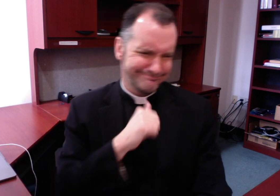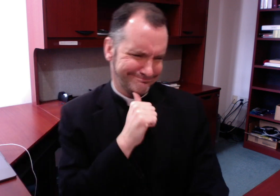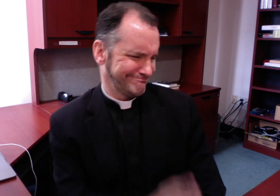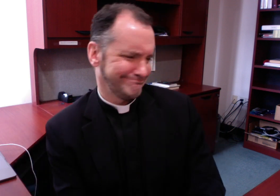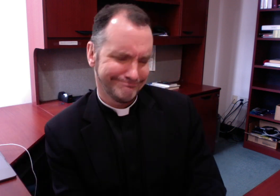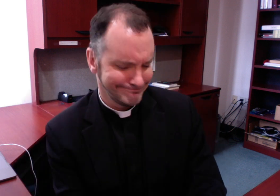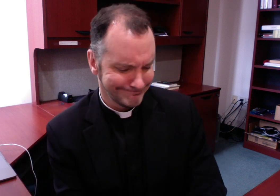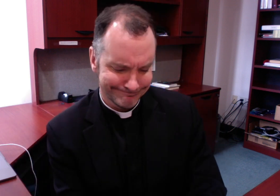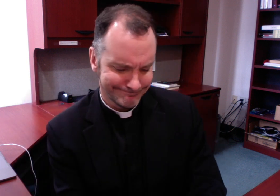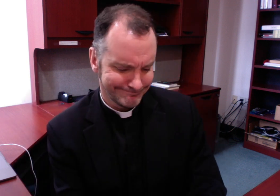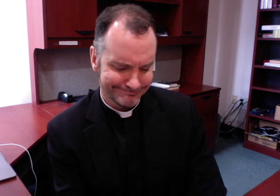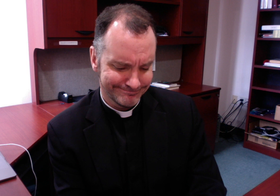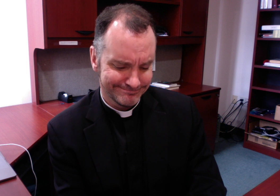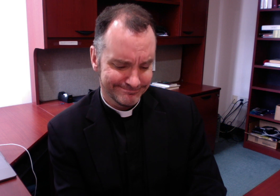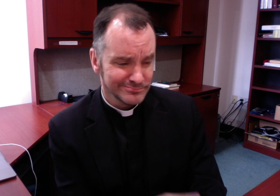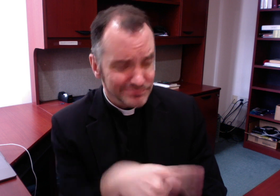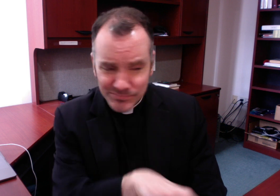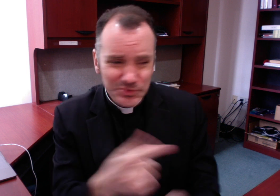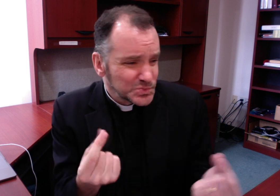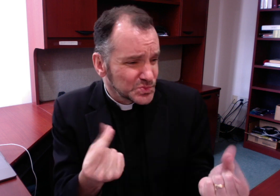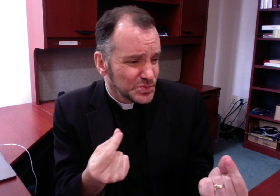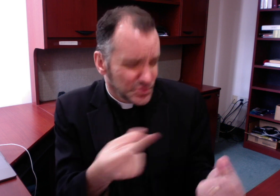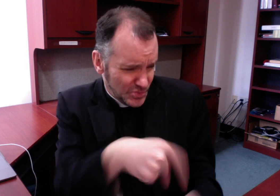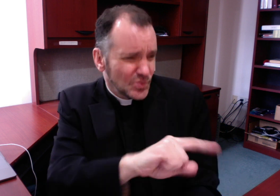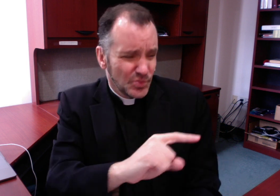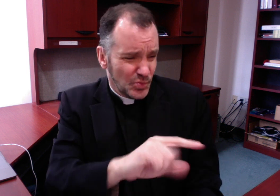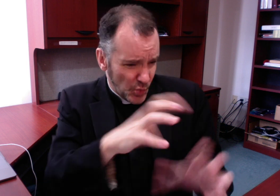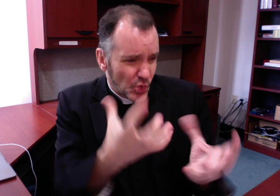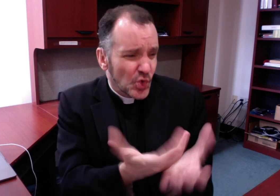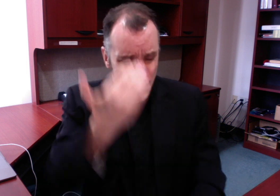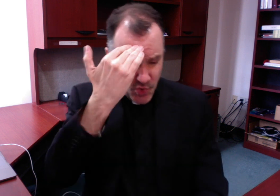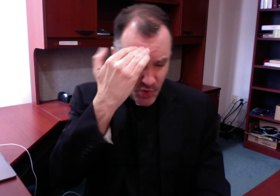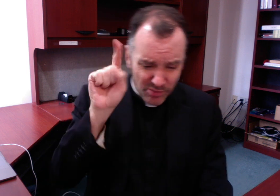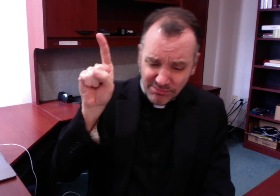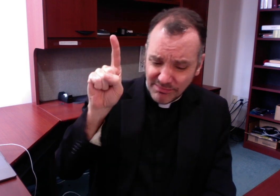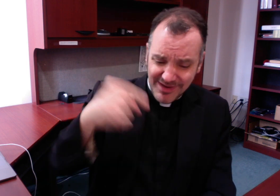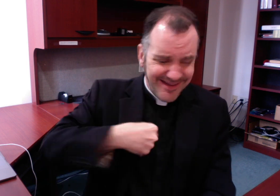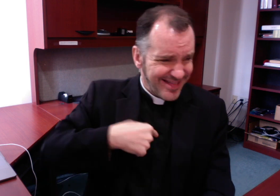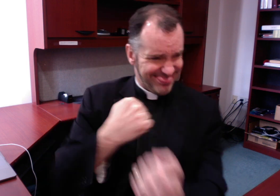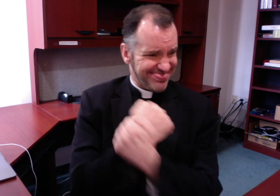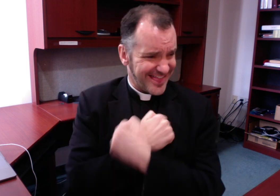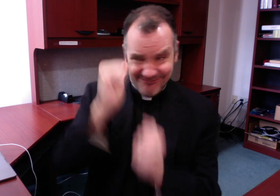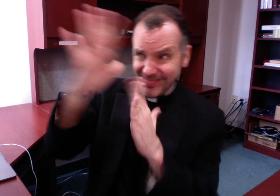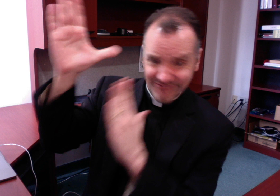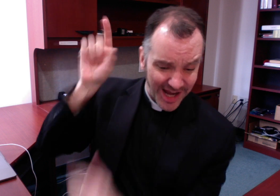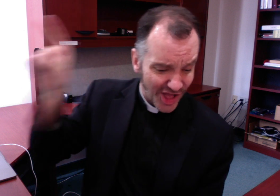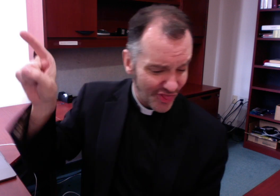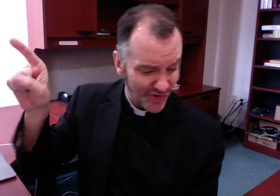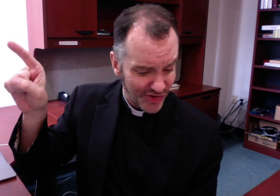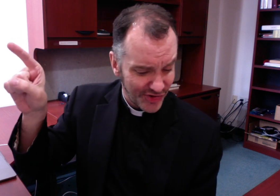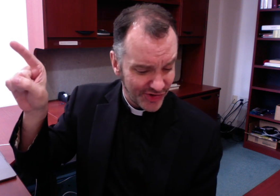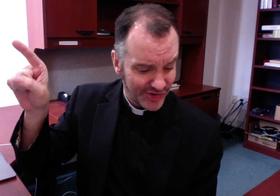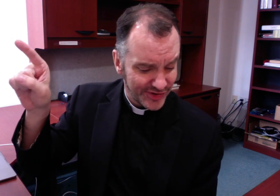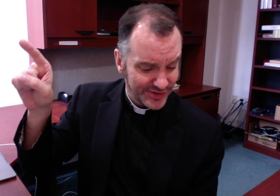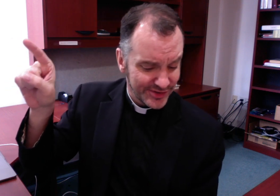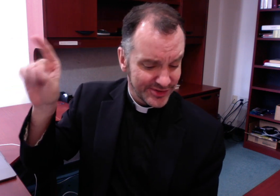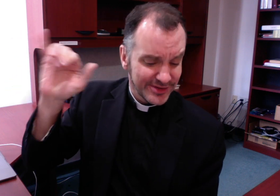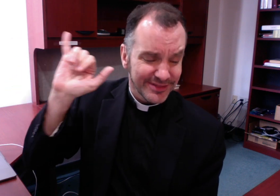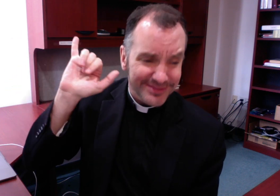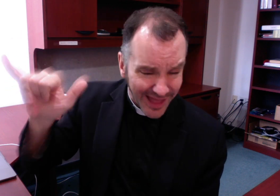but the world must know that I love the Father and that I do just as the Father